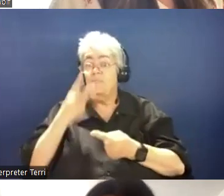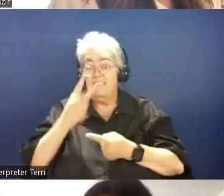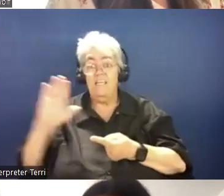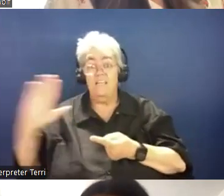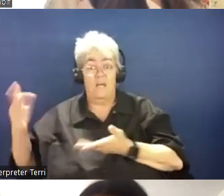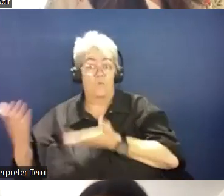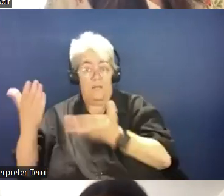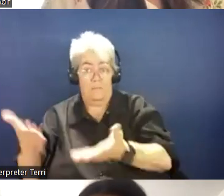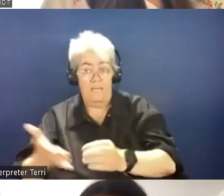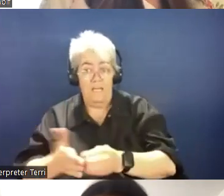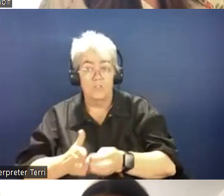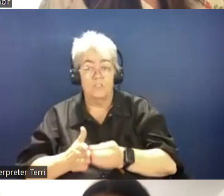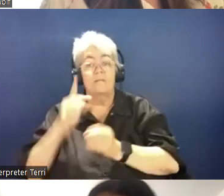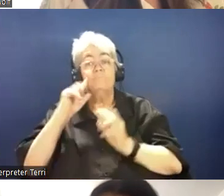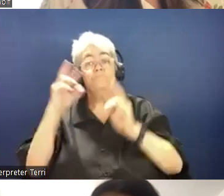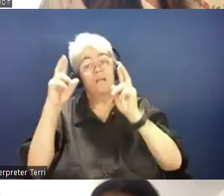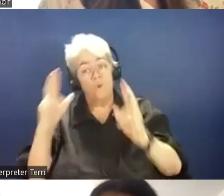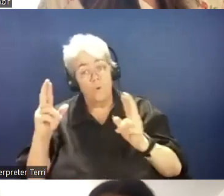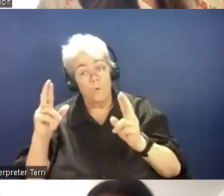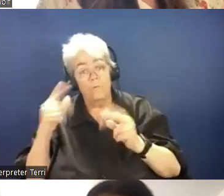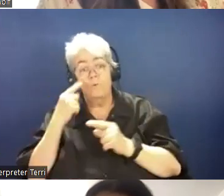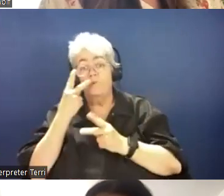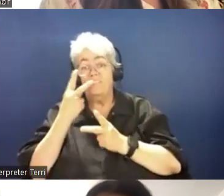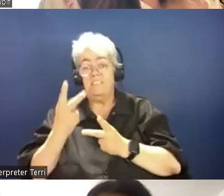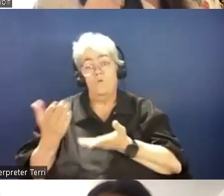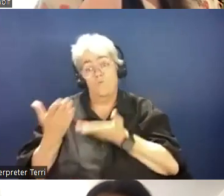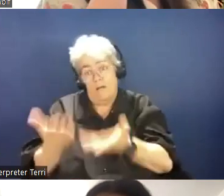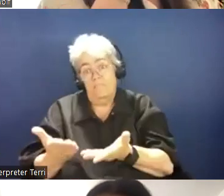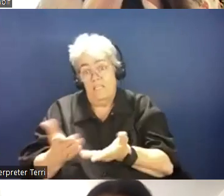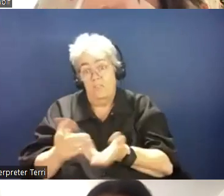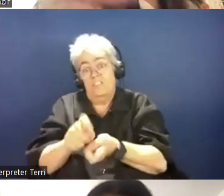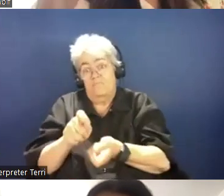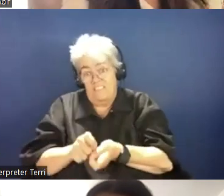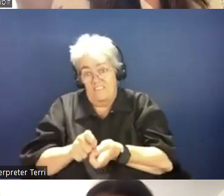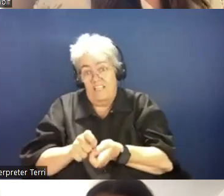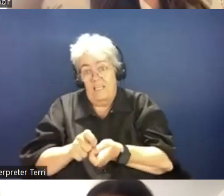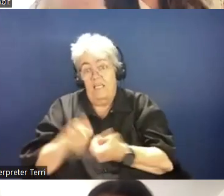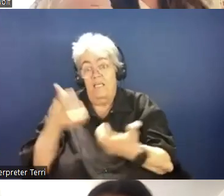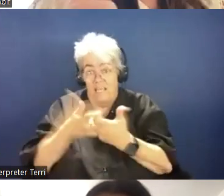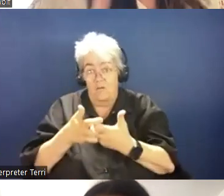the hope is that we will see recommendations specifically catering to the requirements,